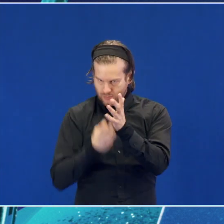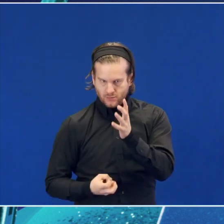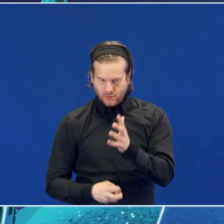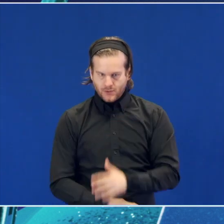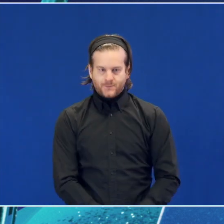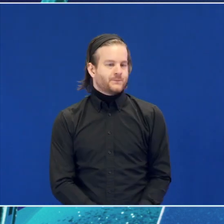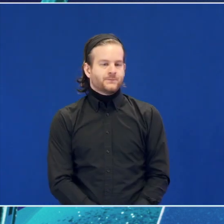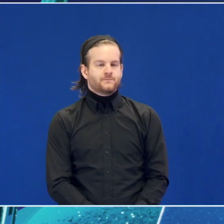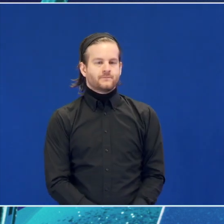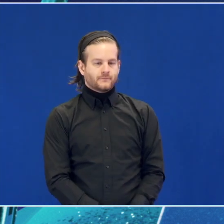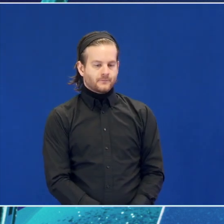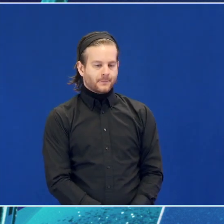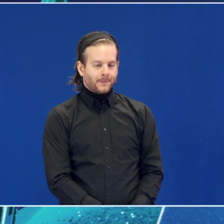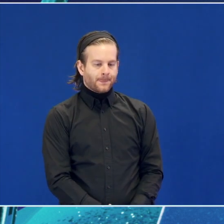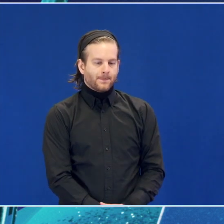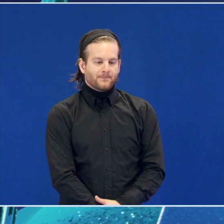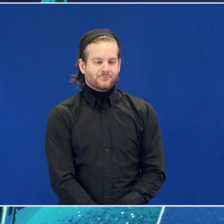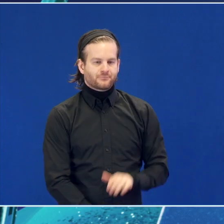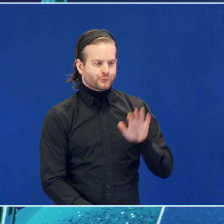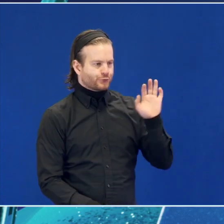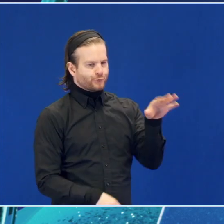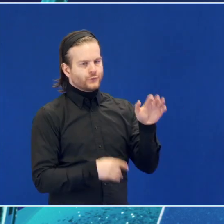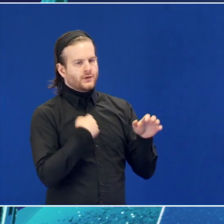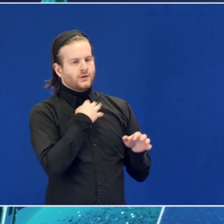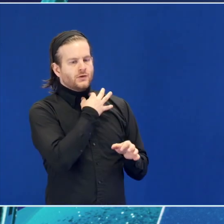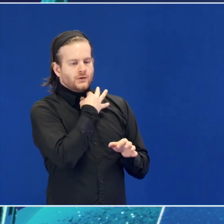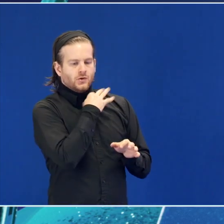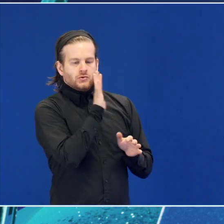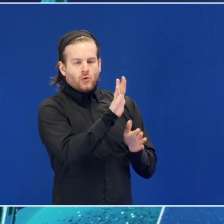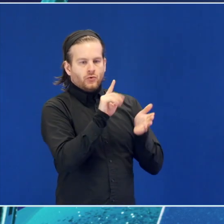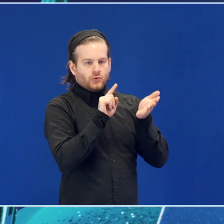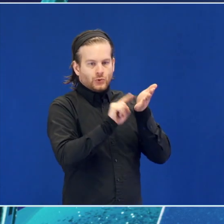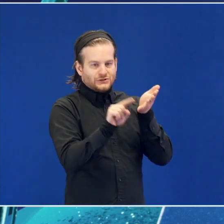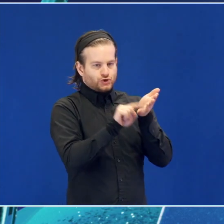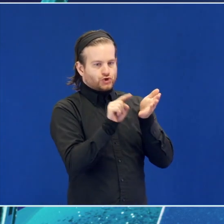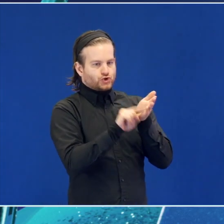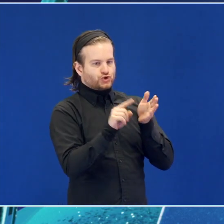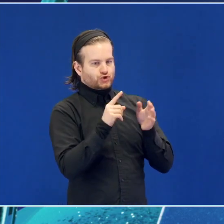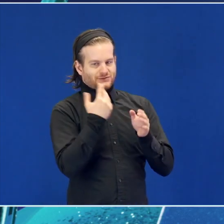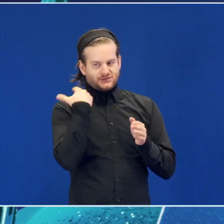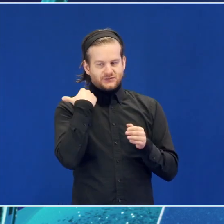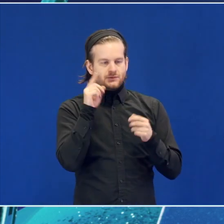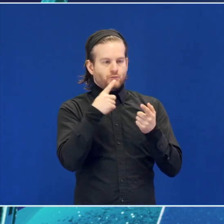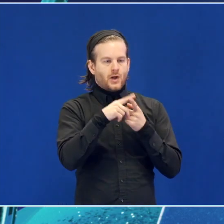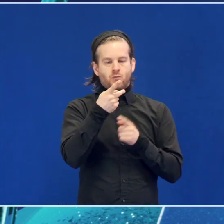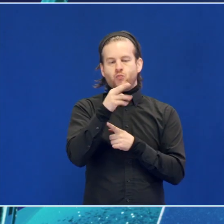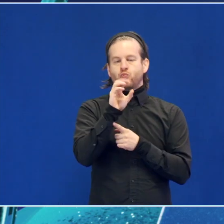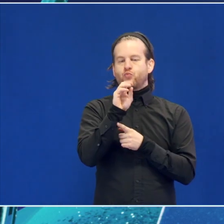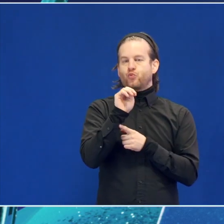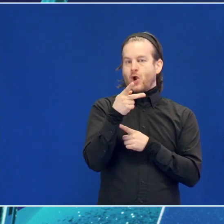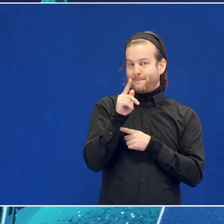into the way that we're writing agent files or skills, how we're addressing the model, I'm wondering